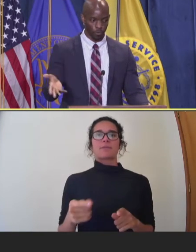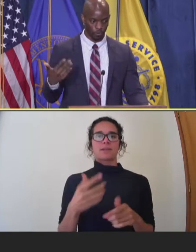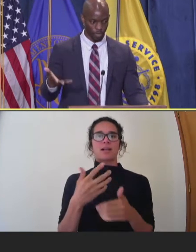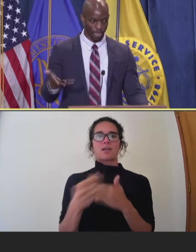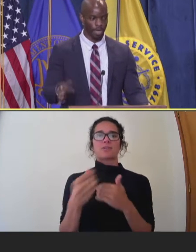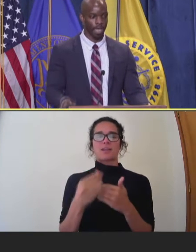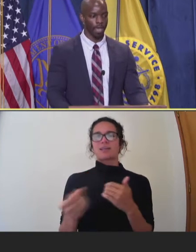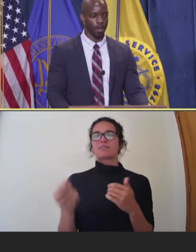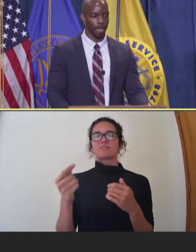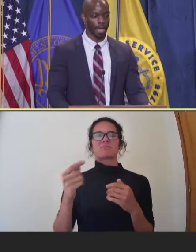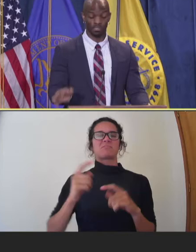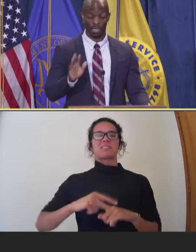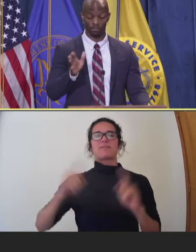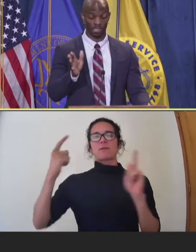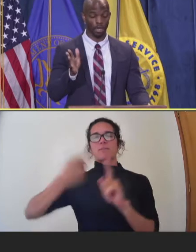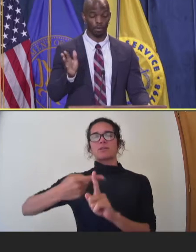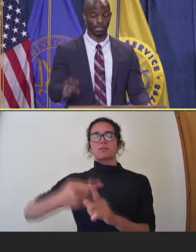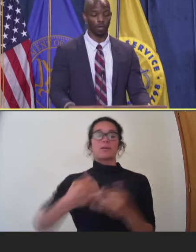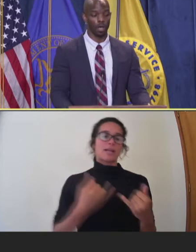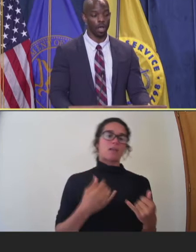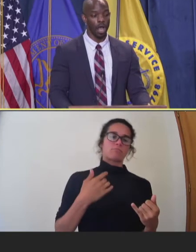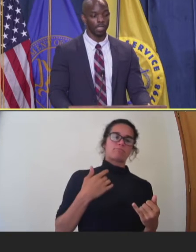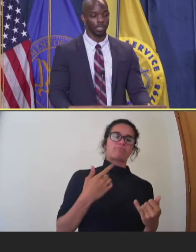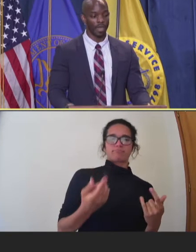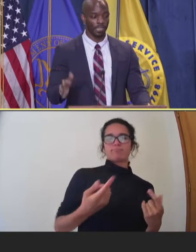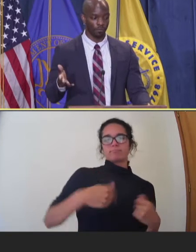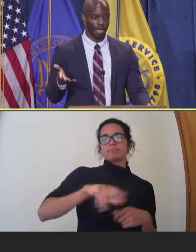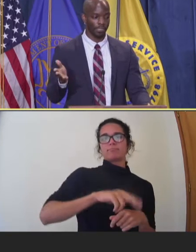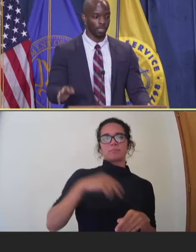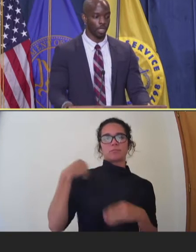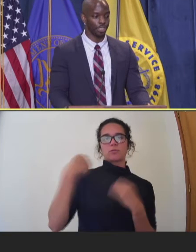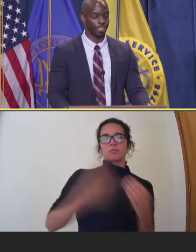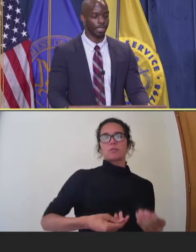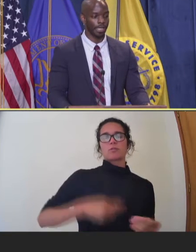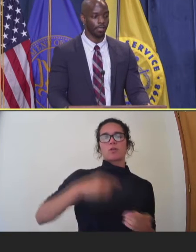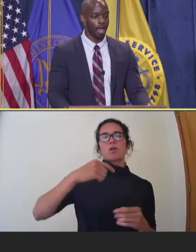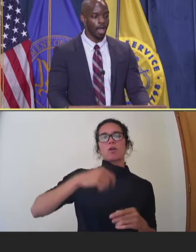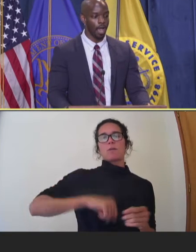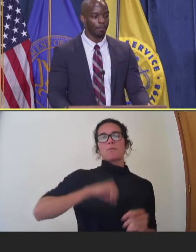which we're in right now and in the summer as well. So, that is reflected on your screen.